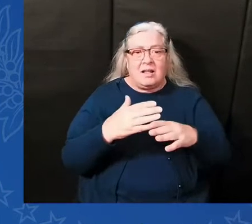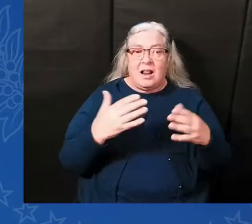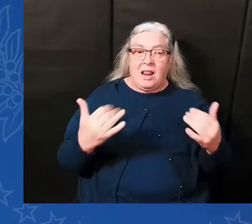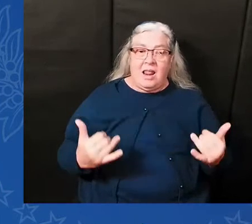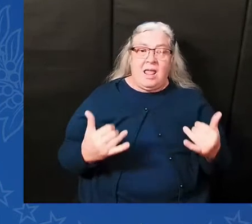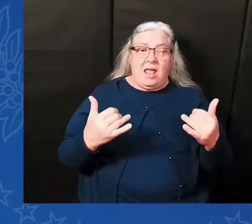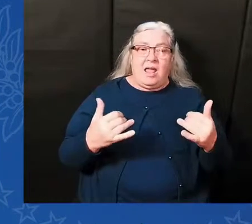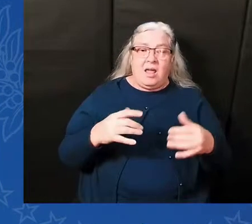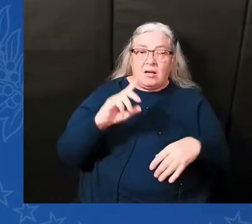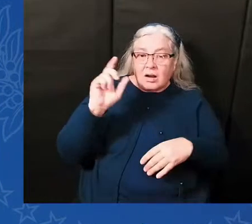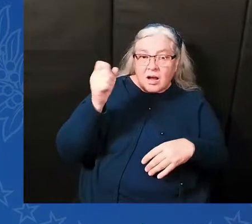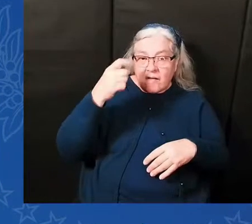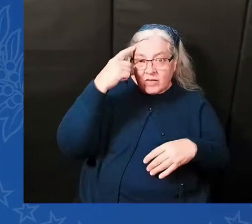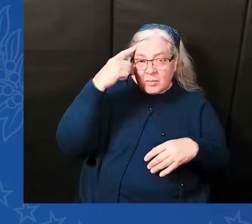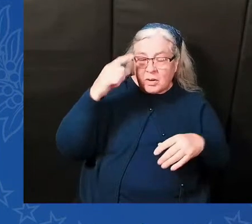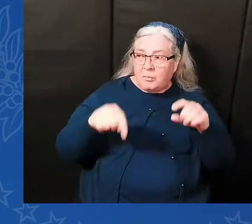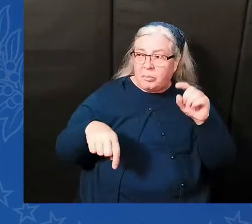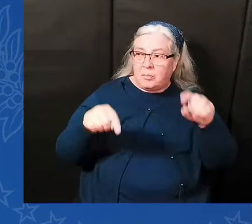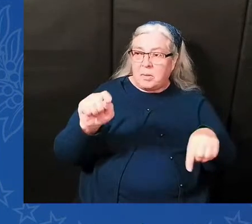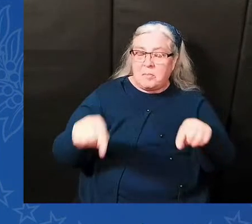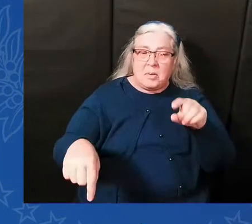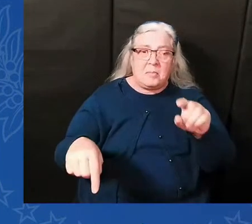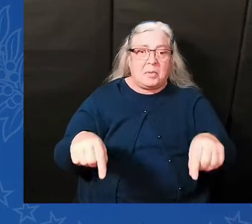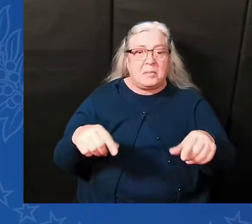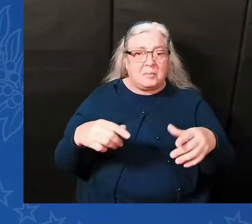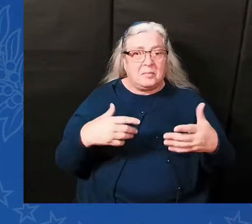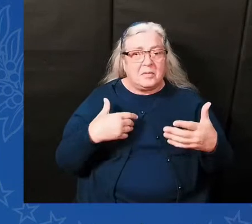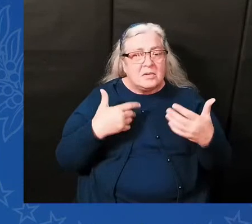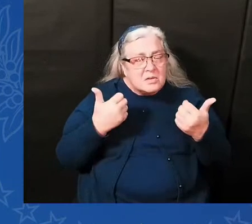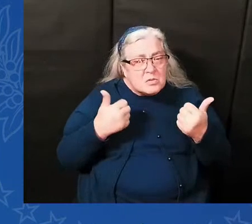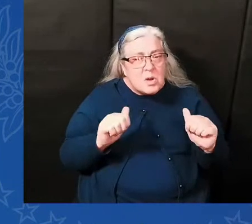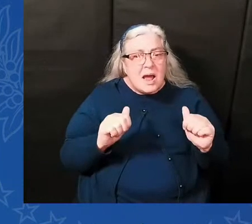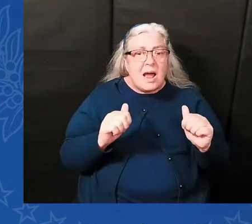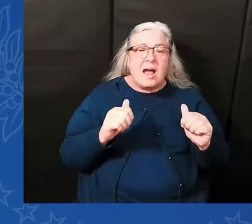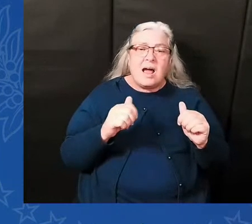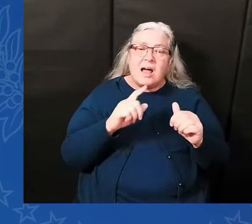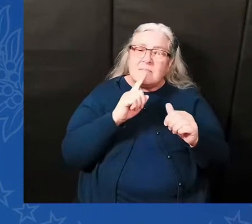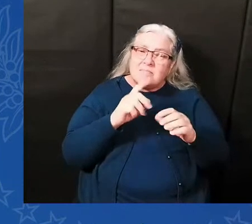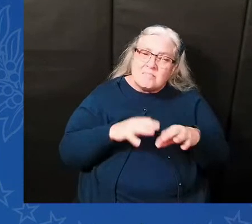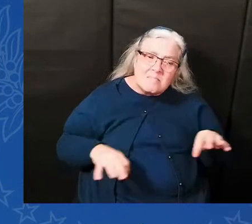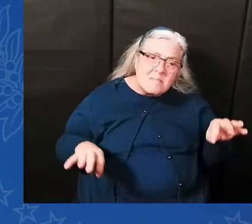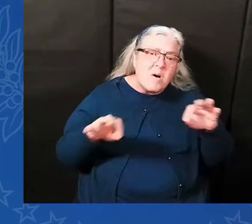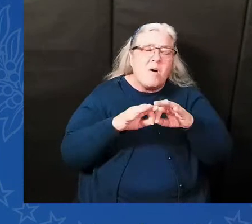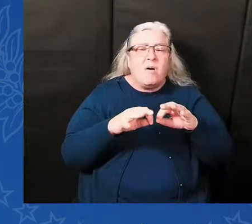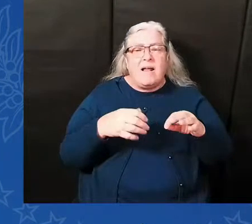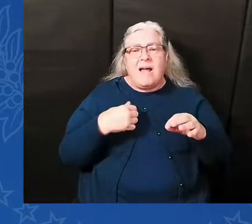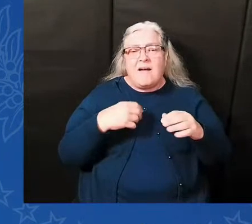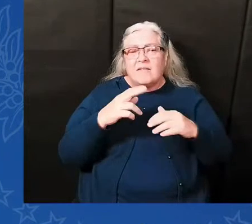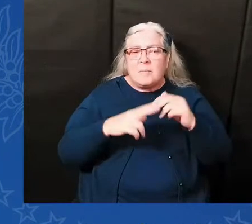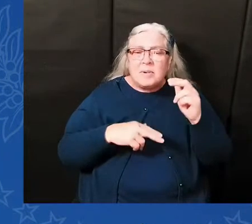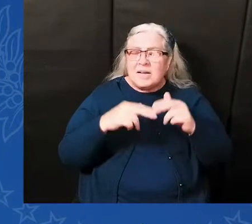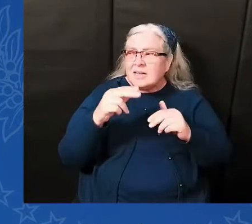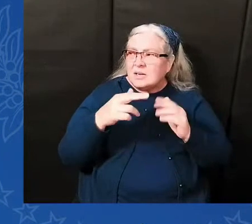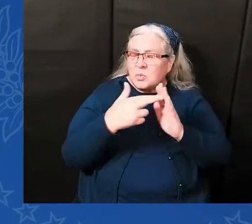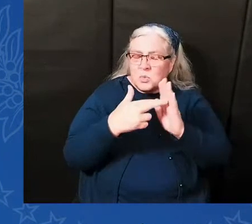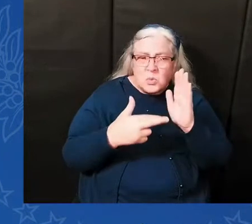the most up-to-date building codes to make structures more resilient to extreme weather events and -- like wildfires and hurricanes.